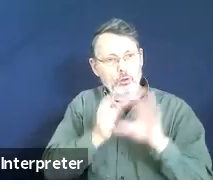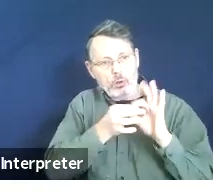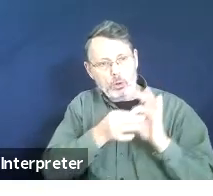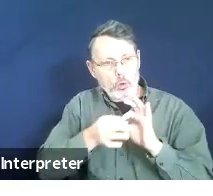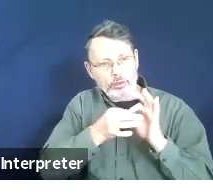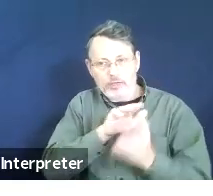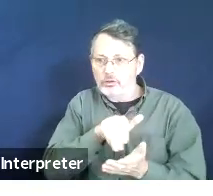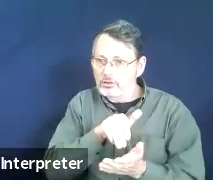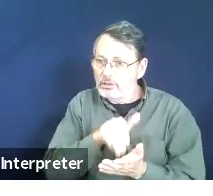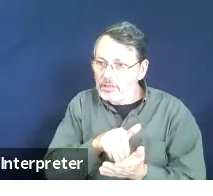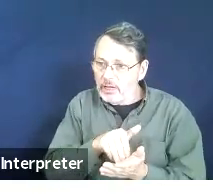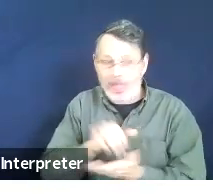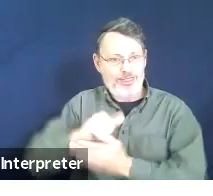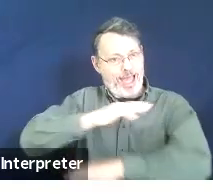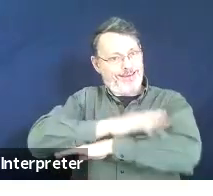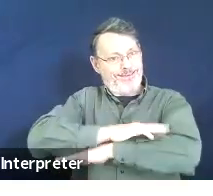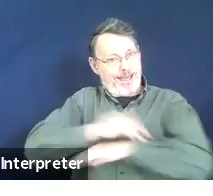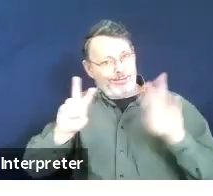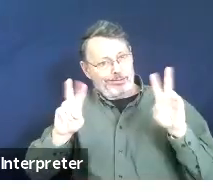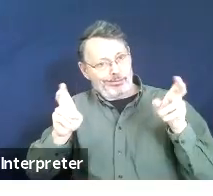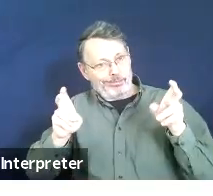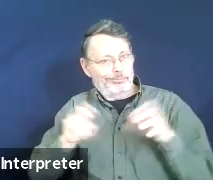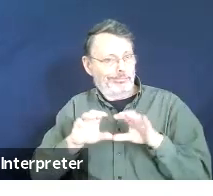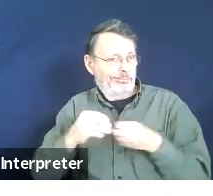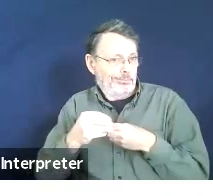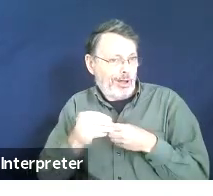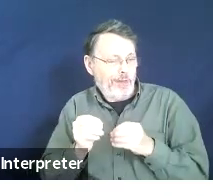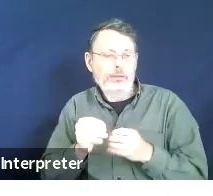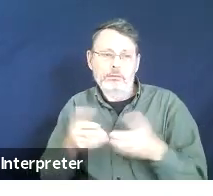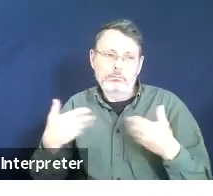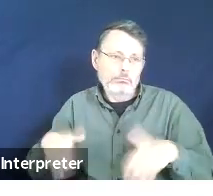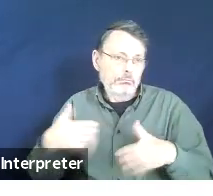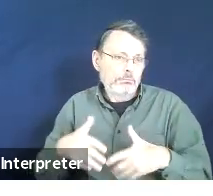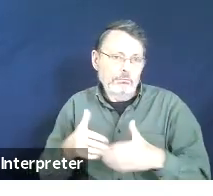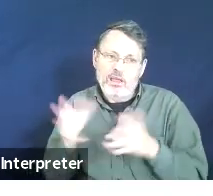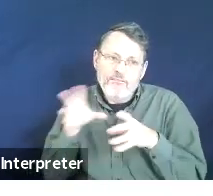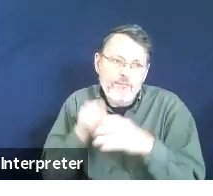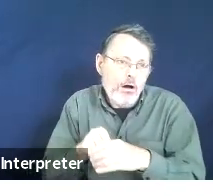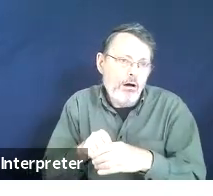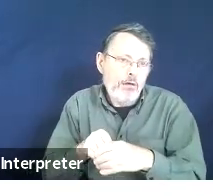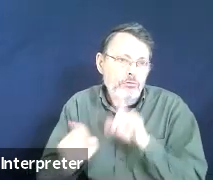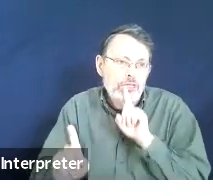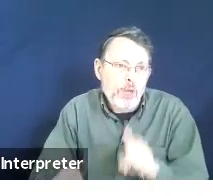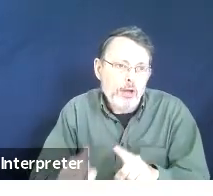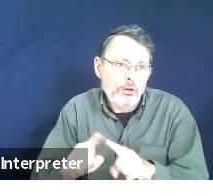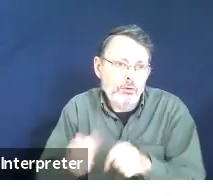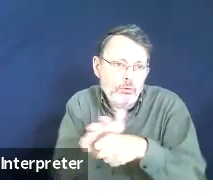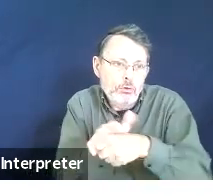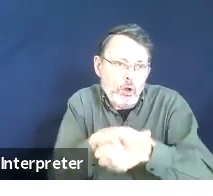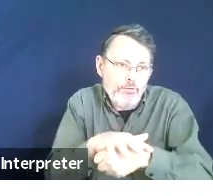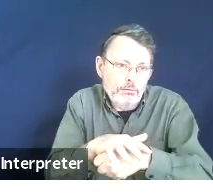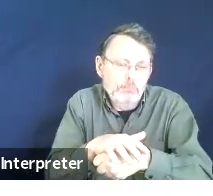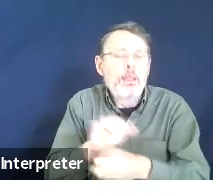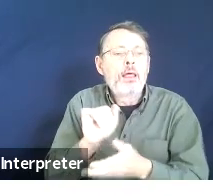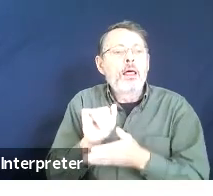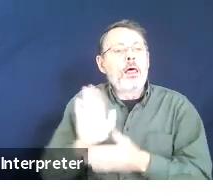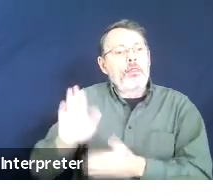and that desk is heavily involved in the response for COVID. And that role is to facilitate